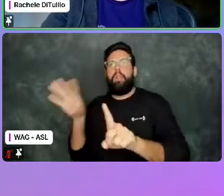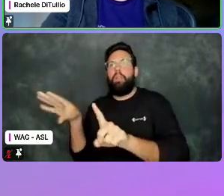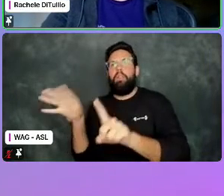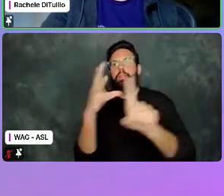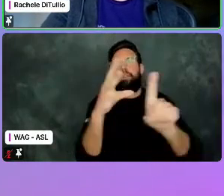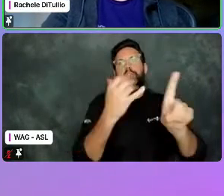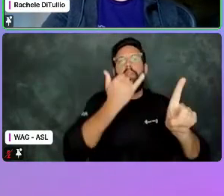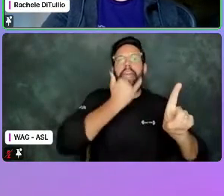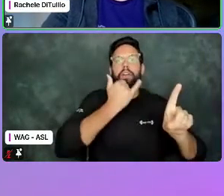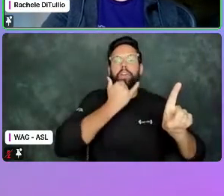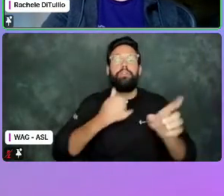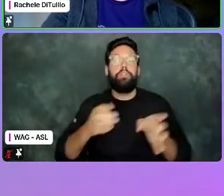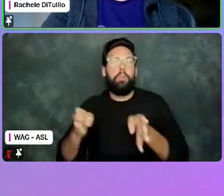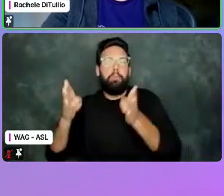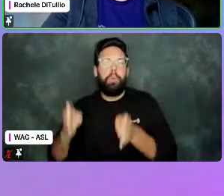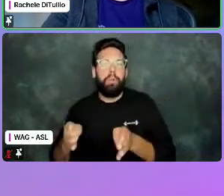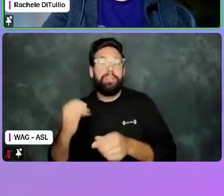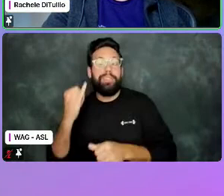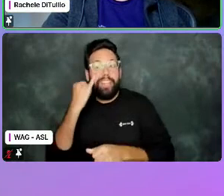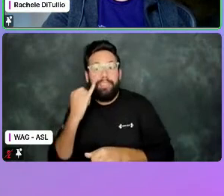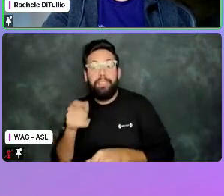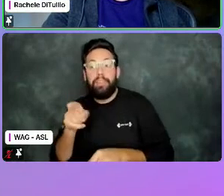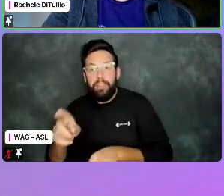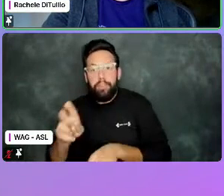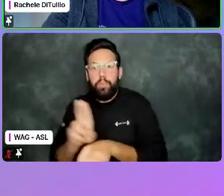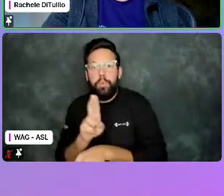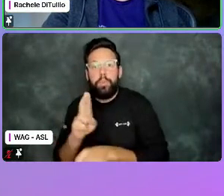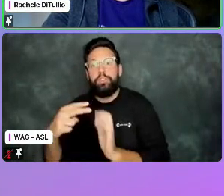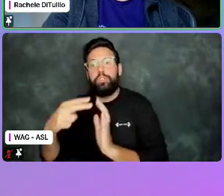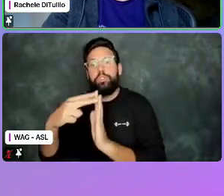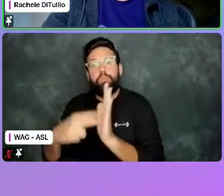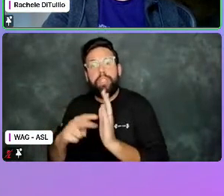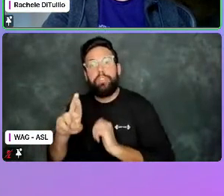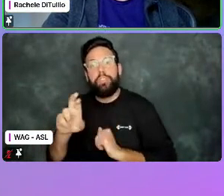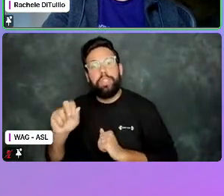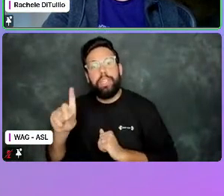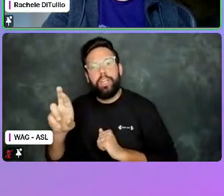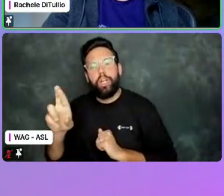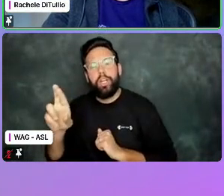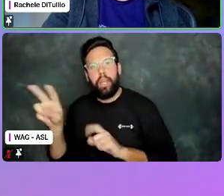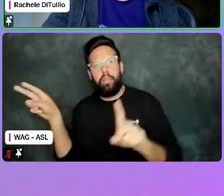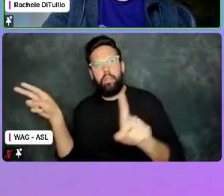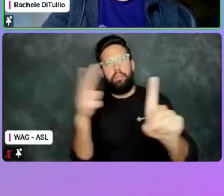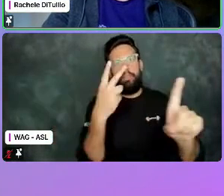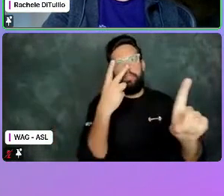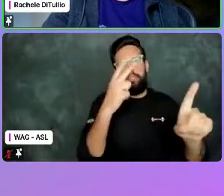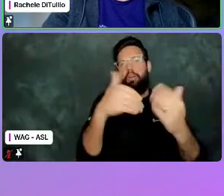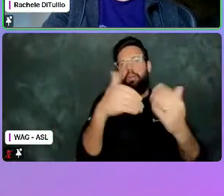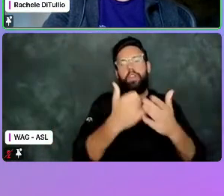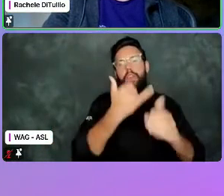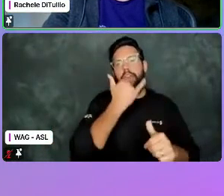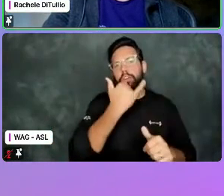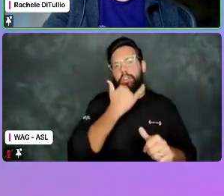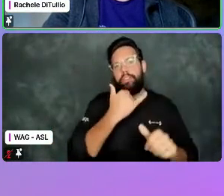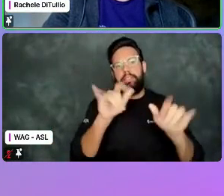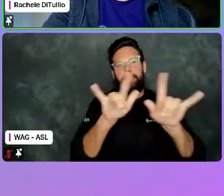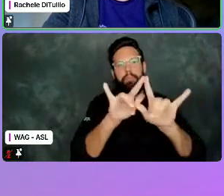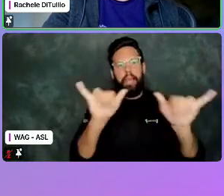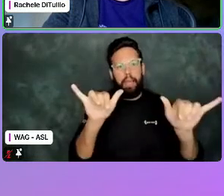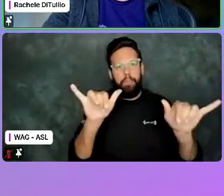from the send button to that list of errors, so that yours was assistive technology are aware of the errors after the